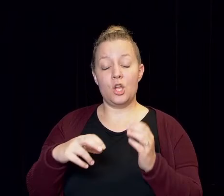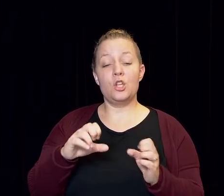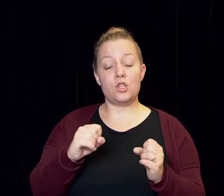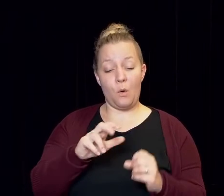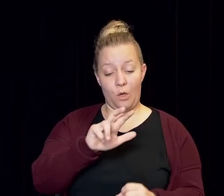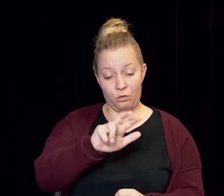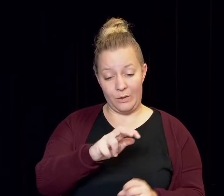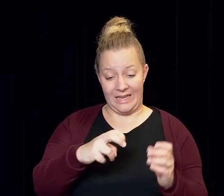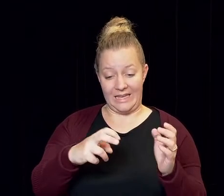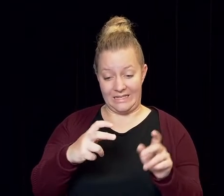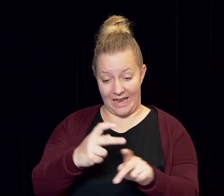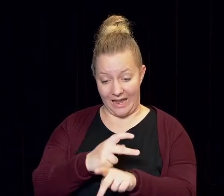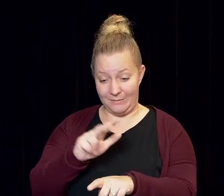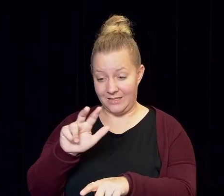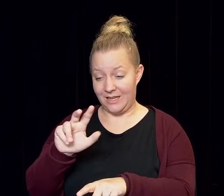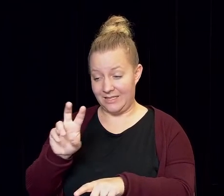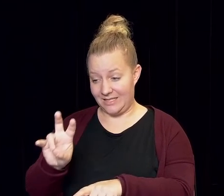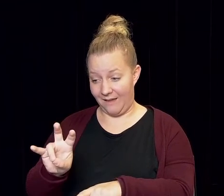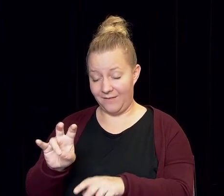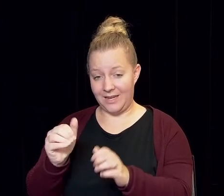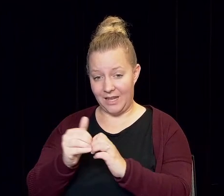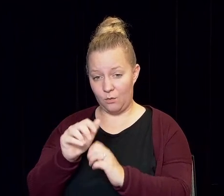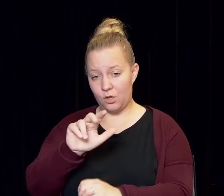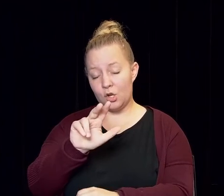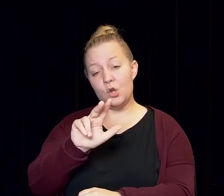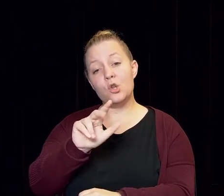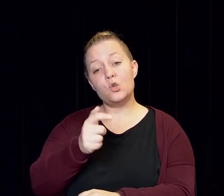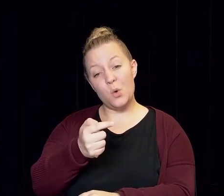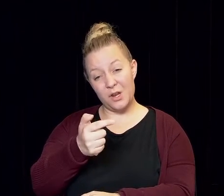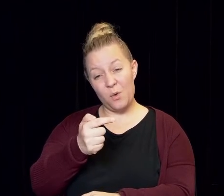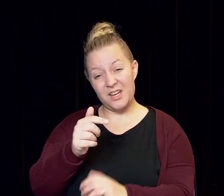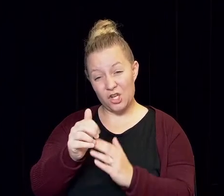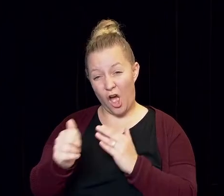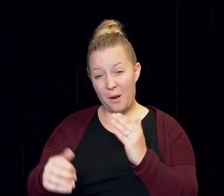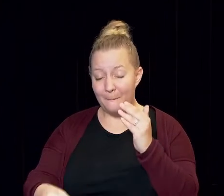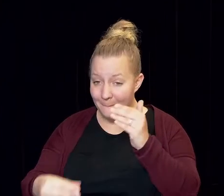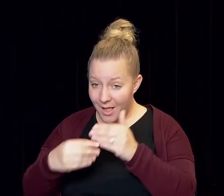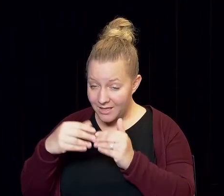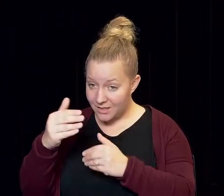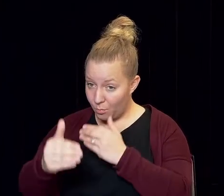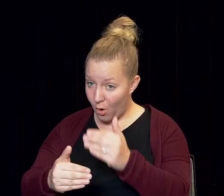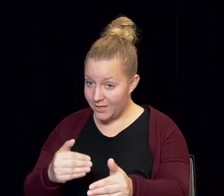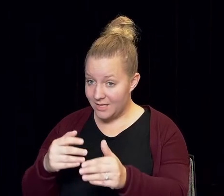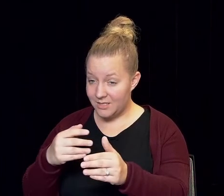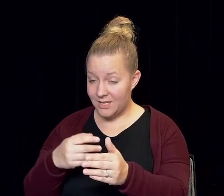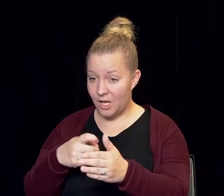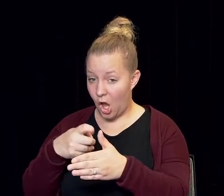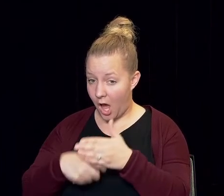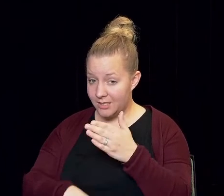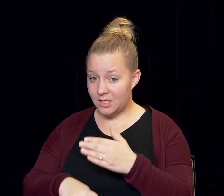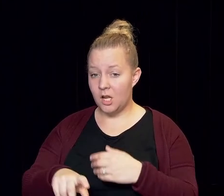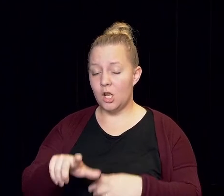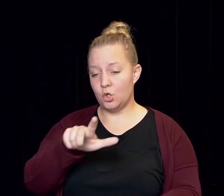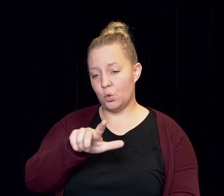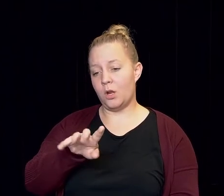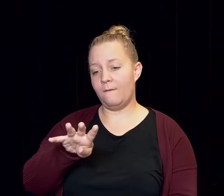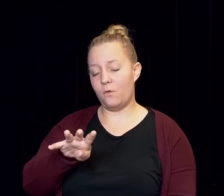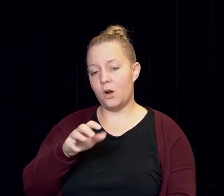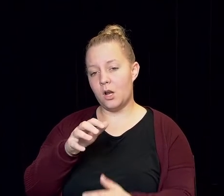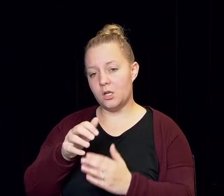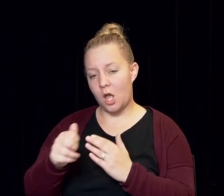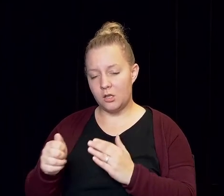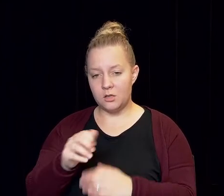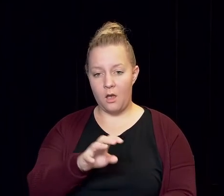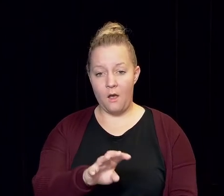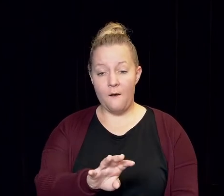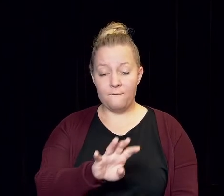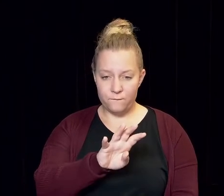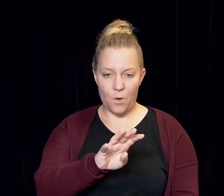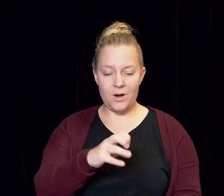7 is going to be $21 plus that processing fee, so $24. And then, for 4 tickets on that one order